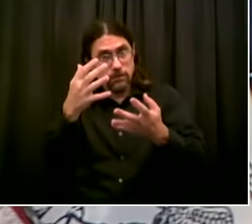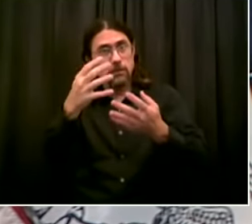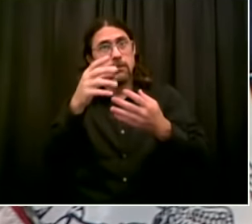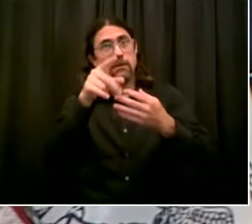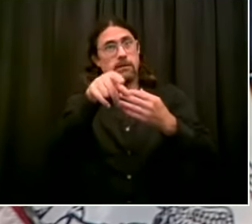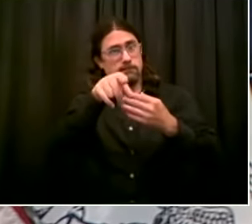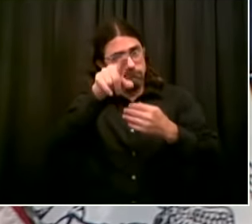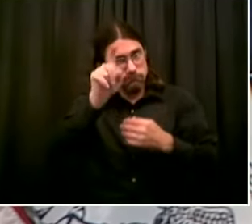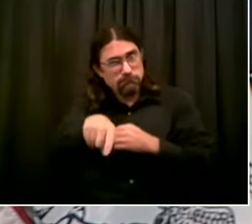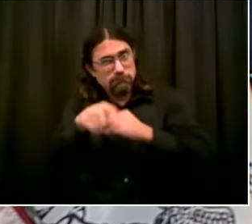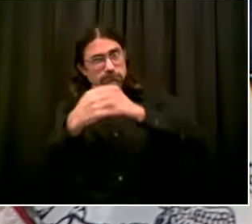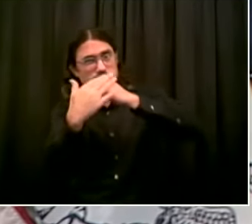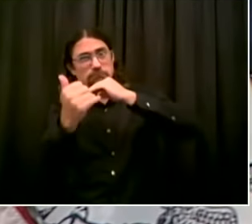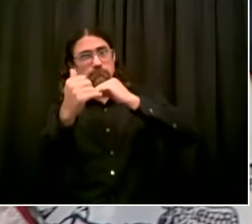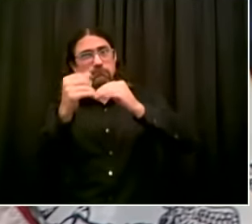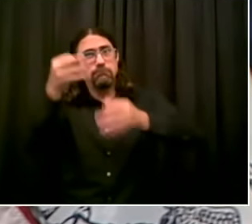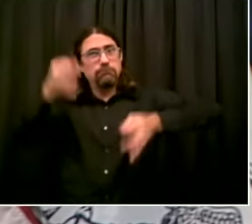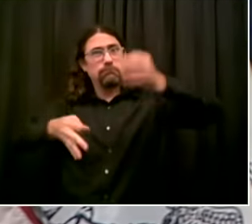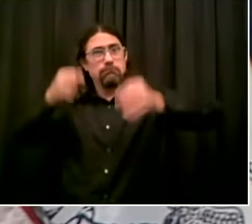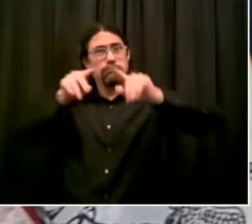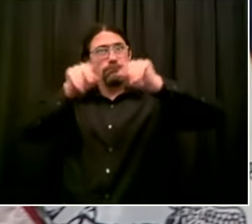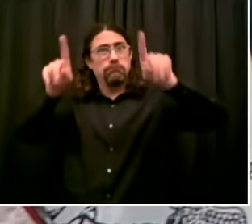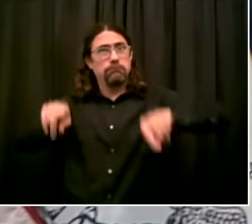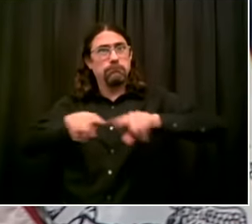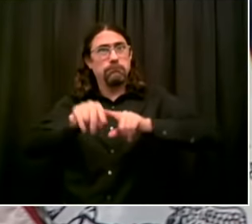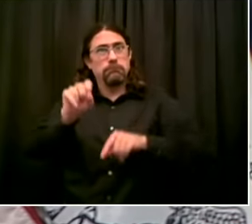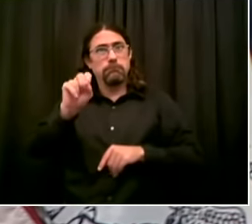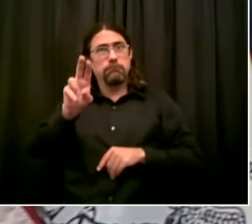AN ADDED LAYER ON TOP OF THE OTHER MEASURES